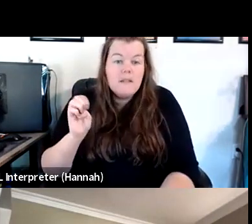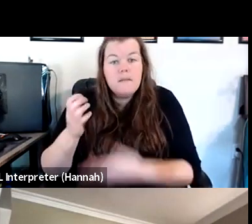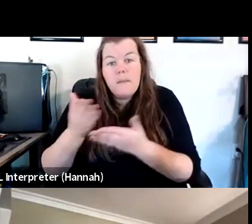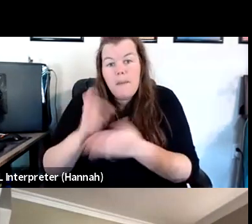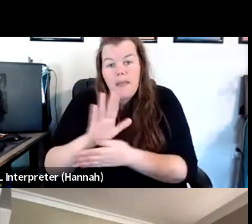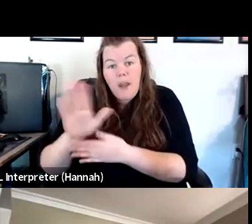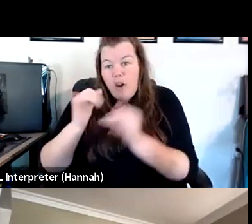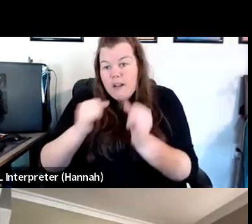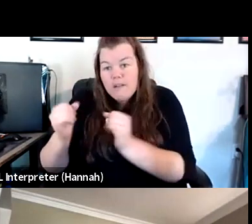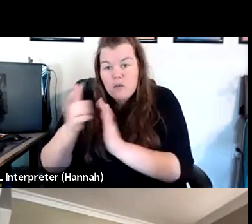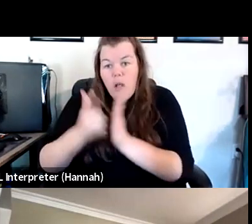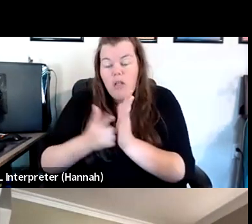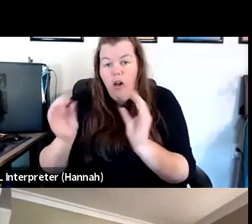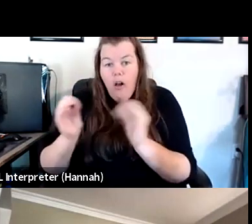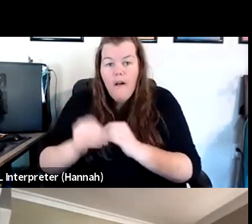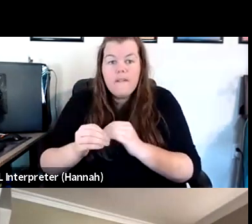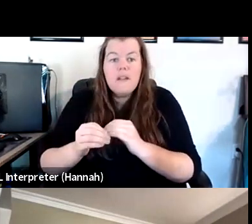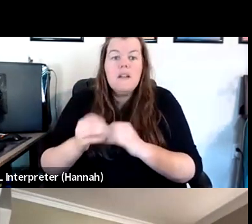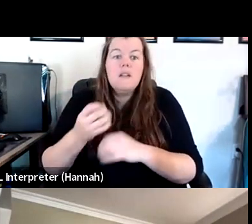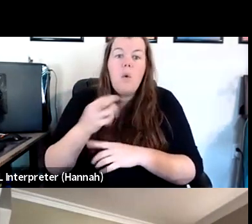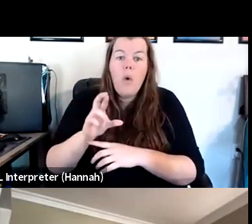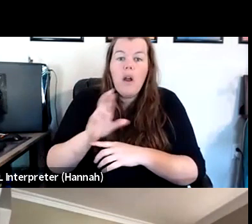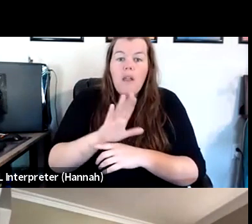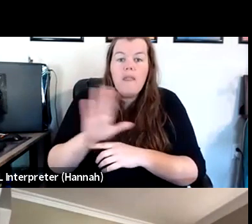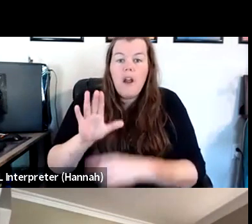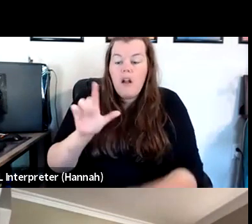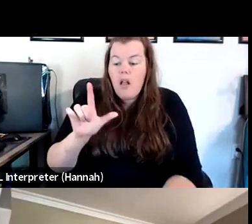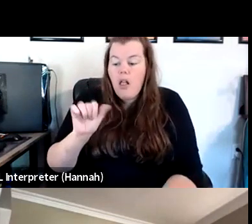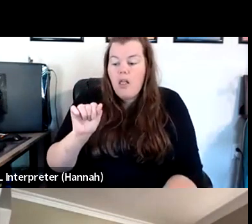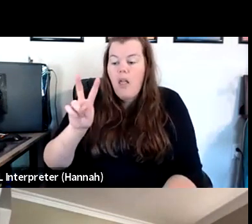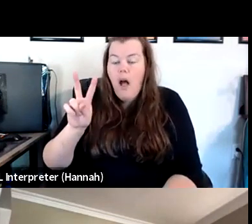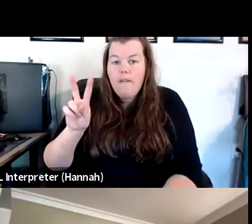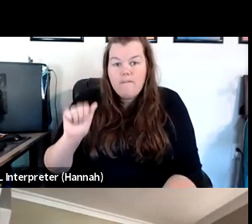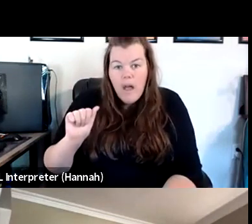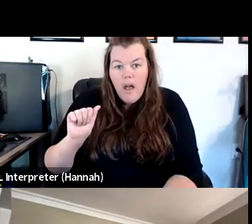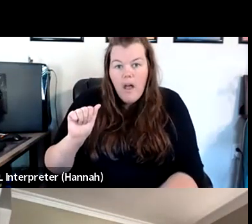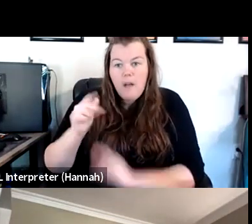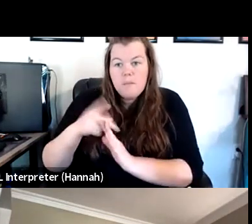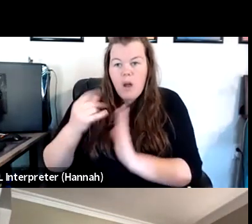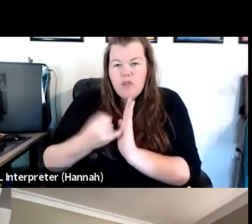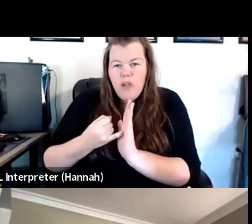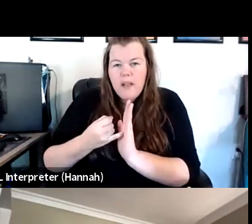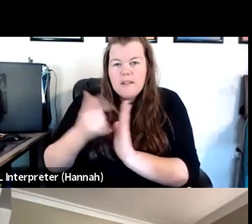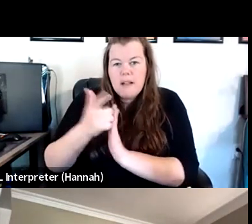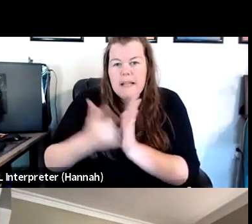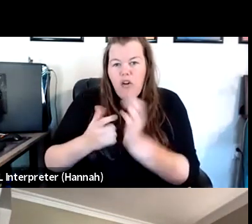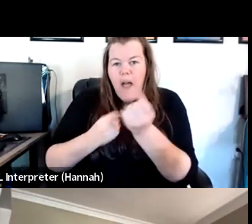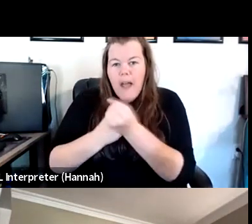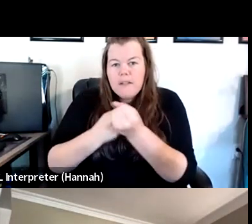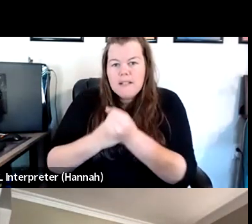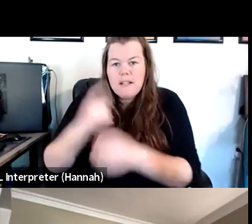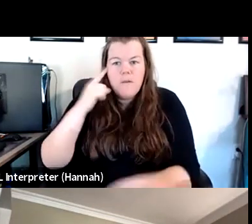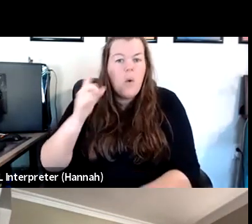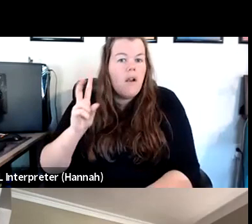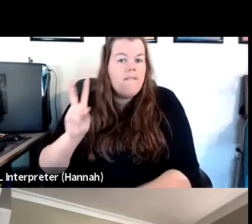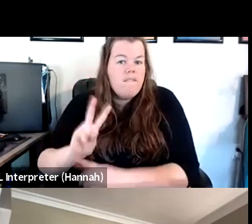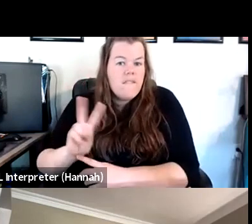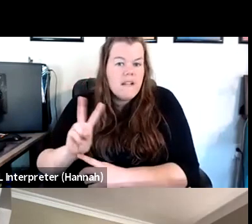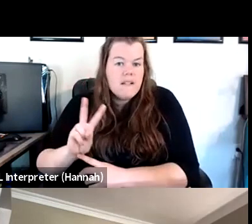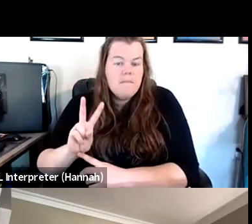with uh what's called their LAVA project the Legal Advocacy for Victimized Adults project um we we so